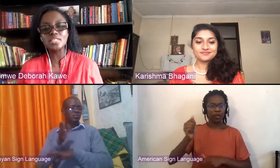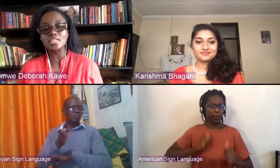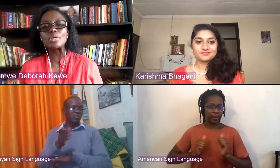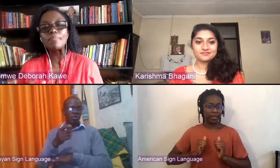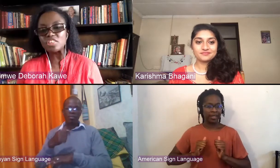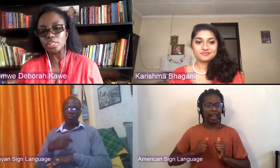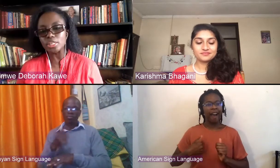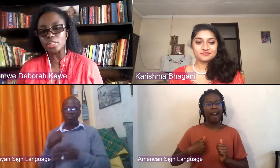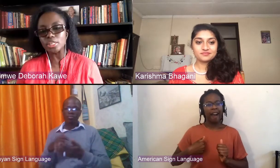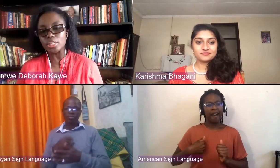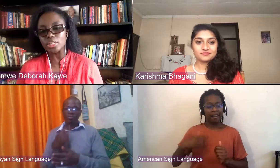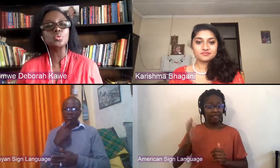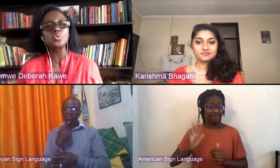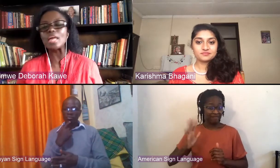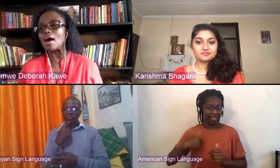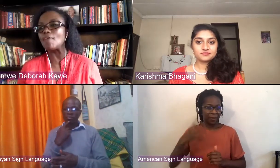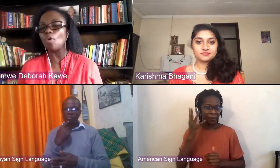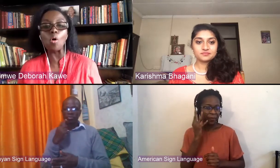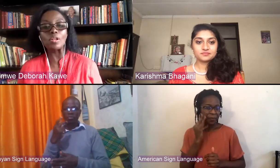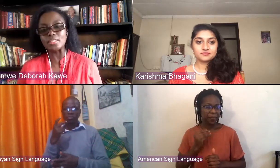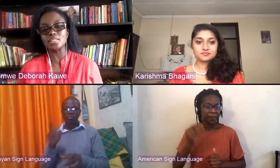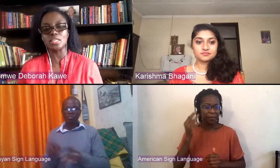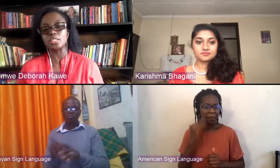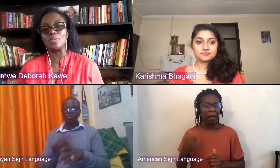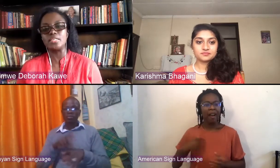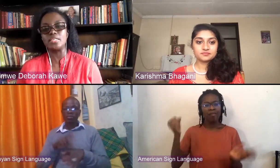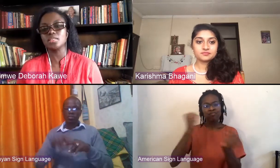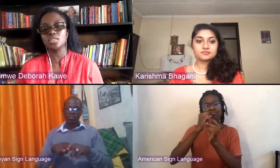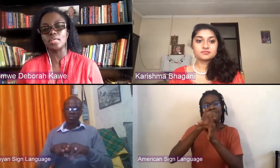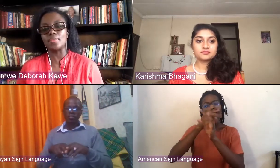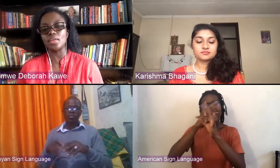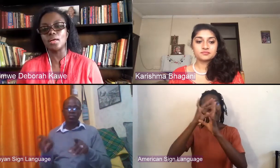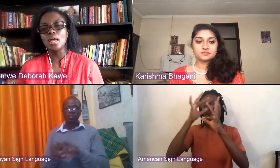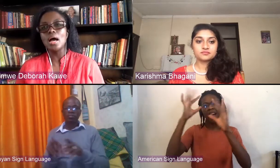to imagine a performance that could have all these disciplines together.